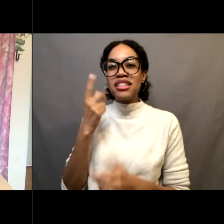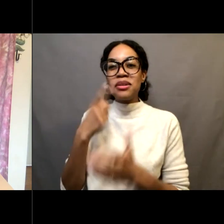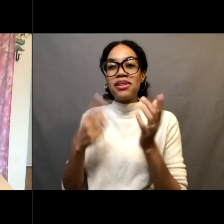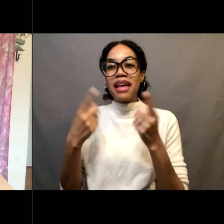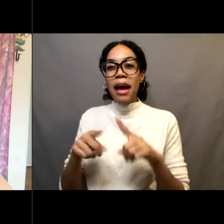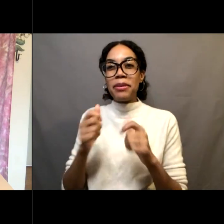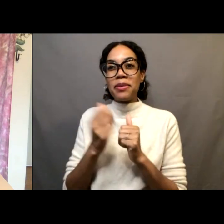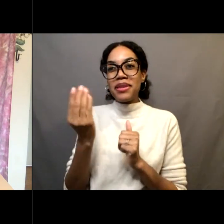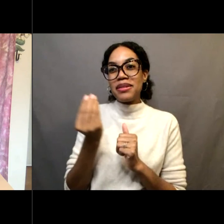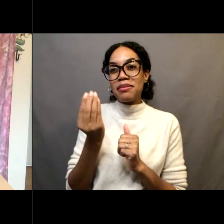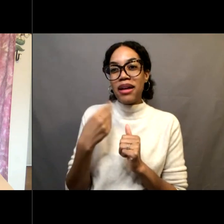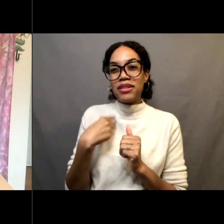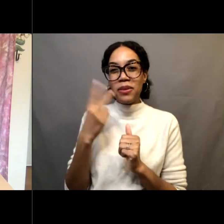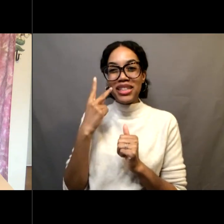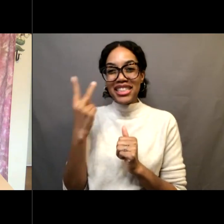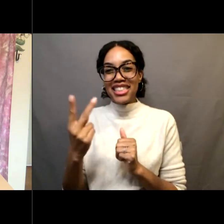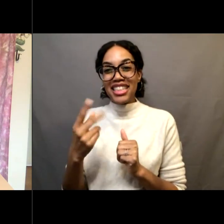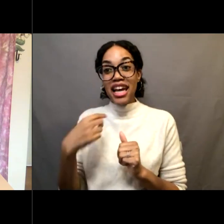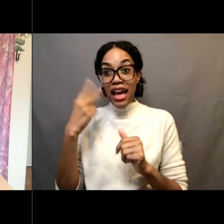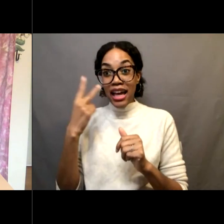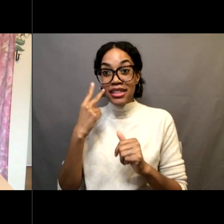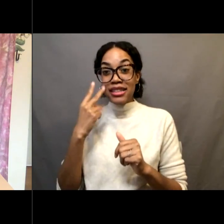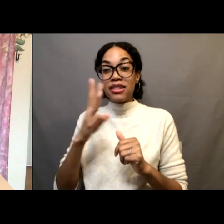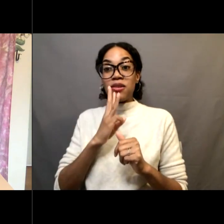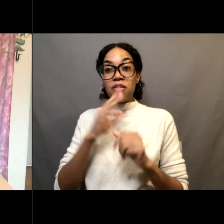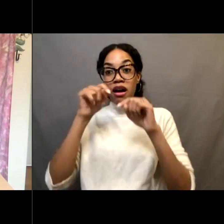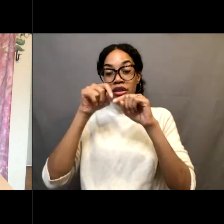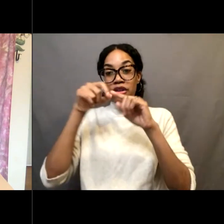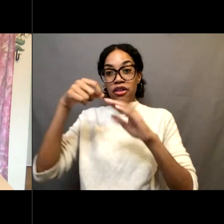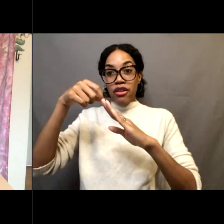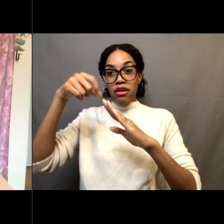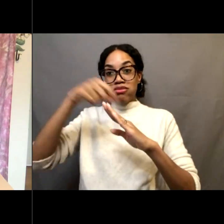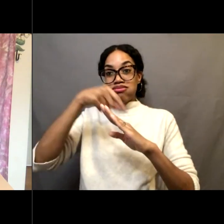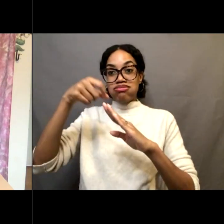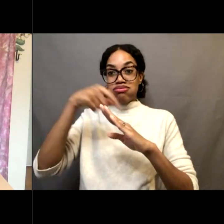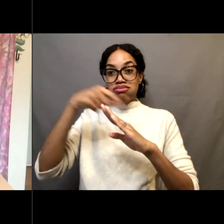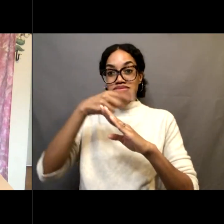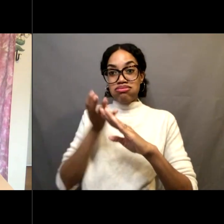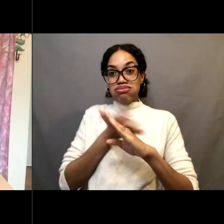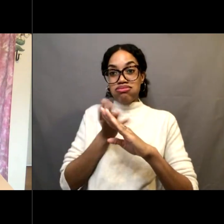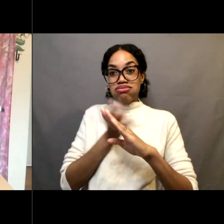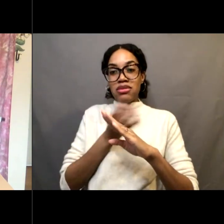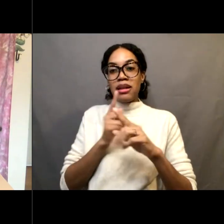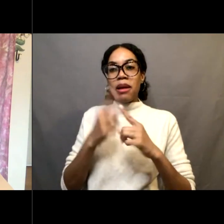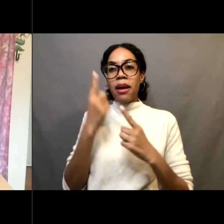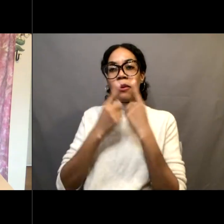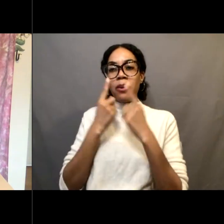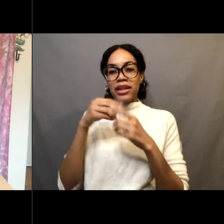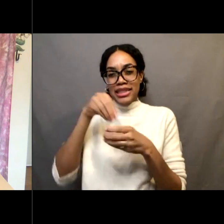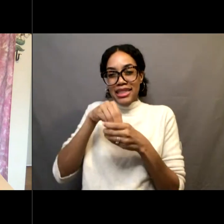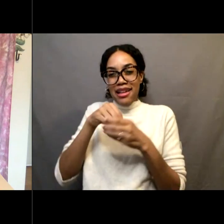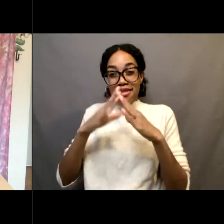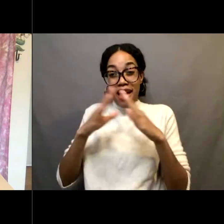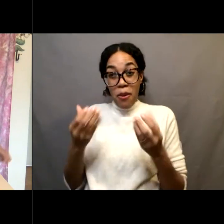'cause I see the water running off the roof, but I'm worried about the people living on the first floor of our house. (Kanesa chuckles)